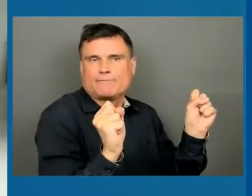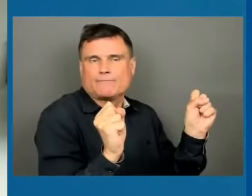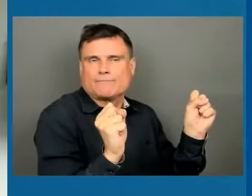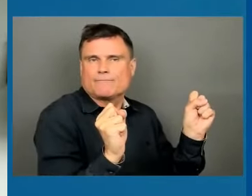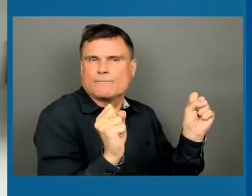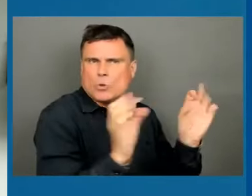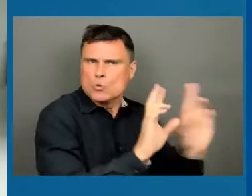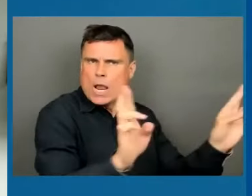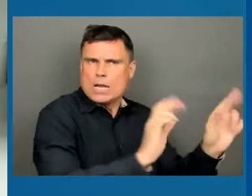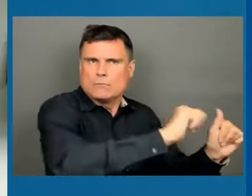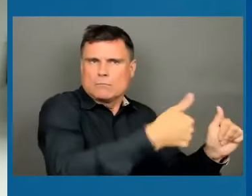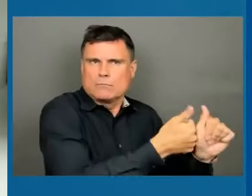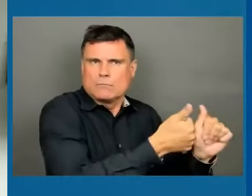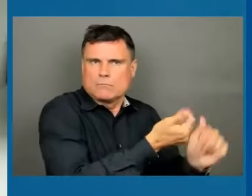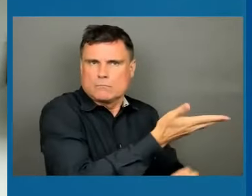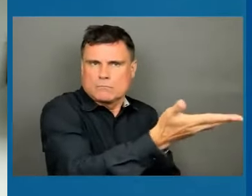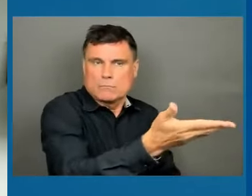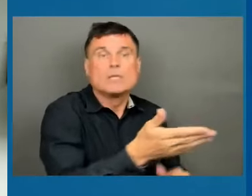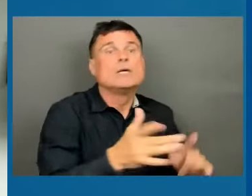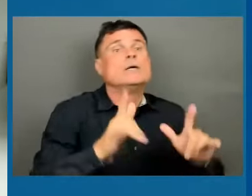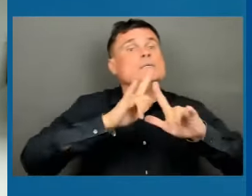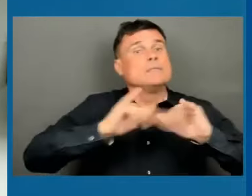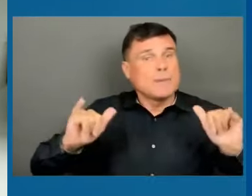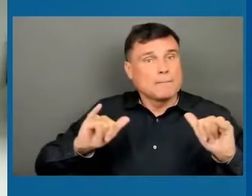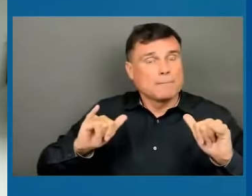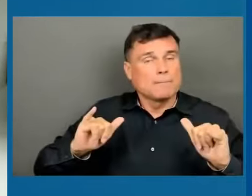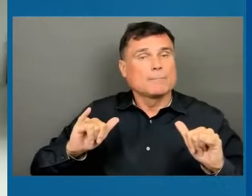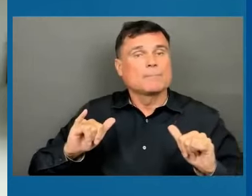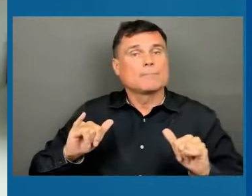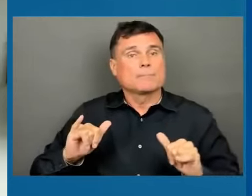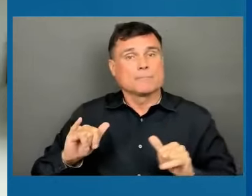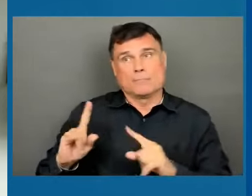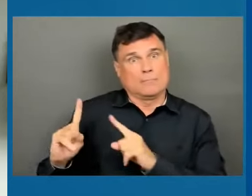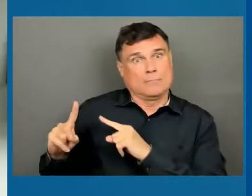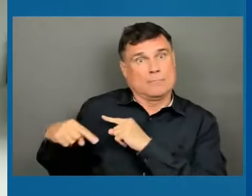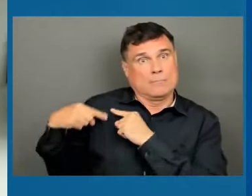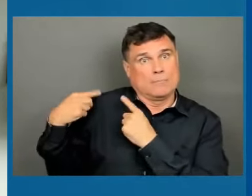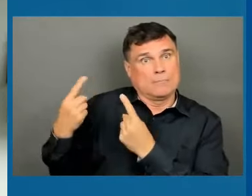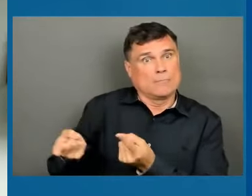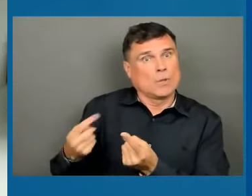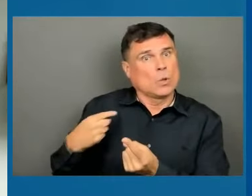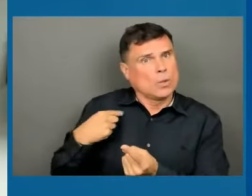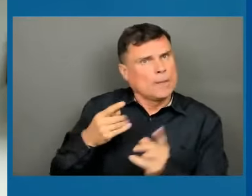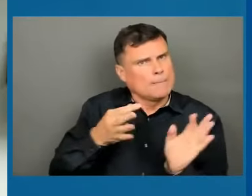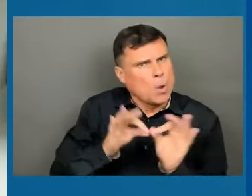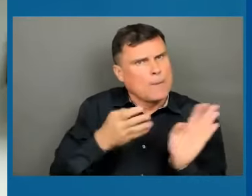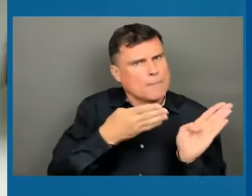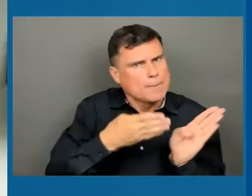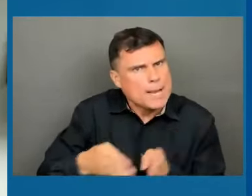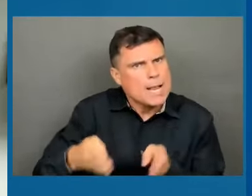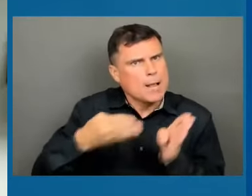venues that would have been more vacant last year, last season.